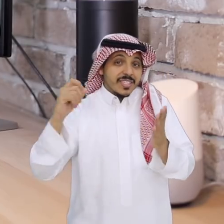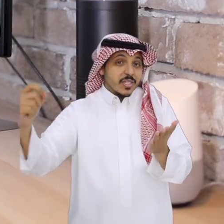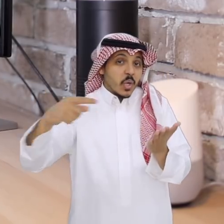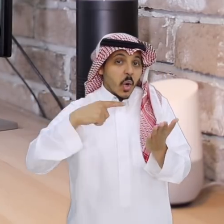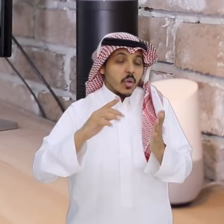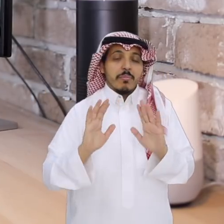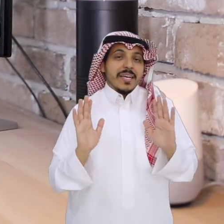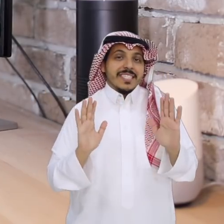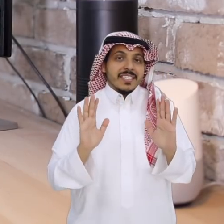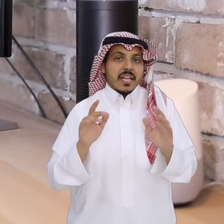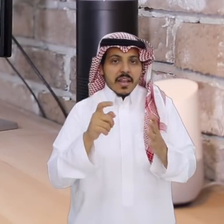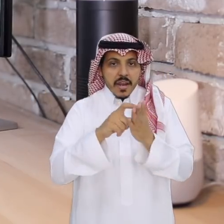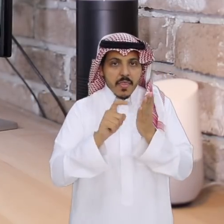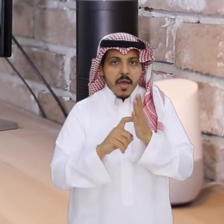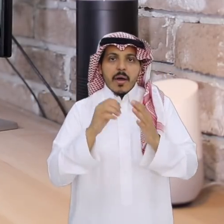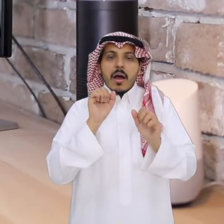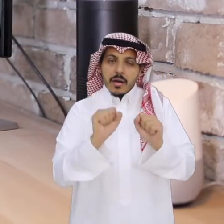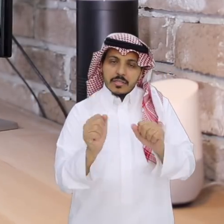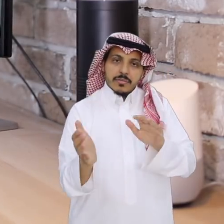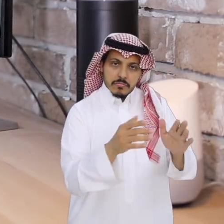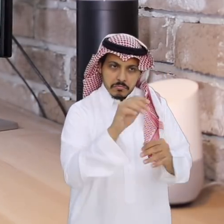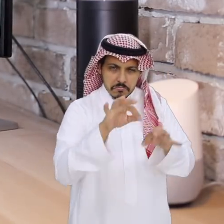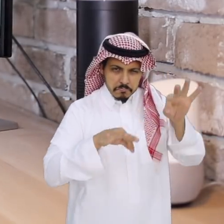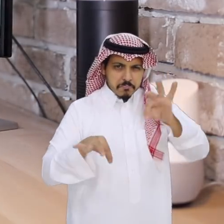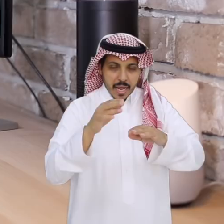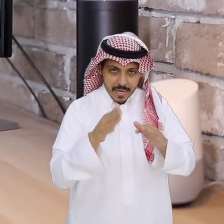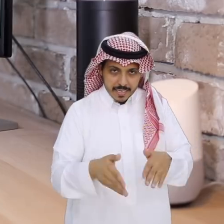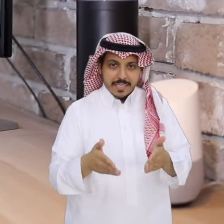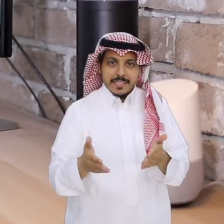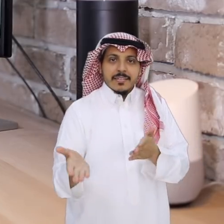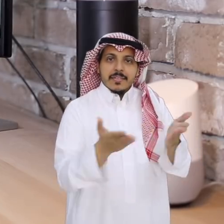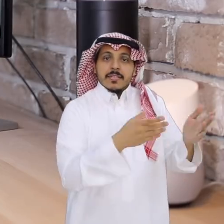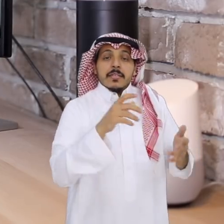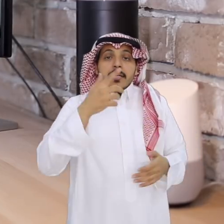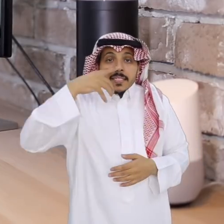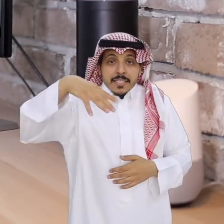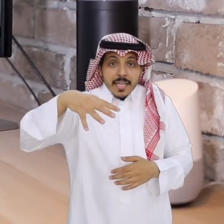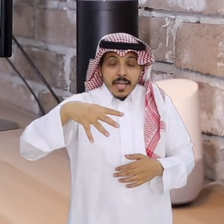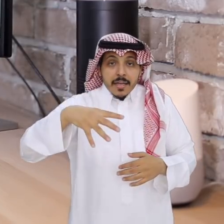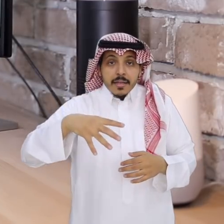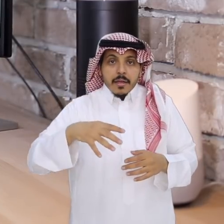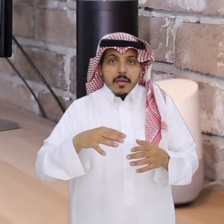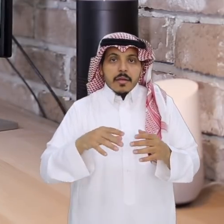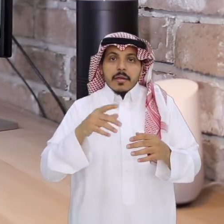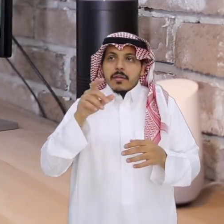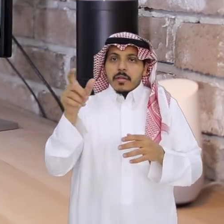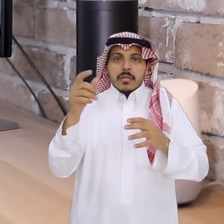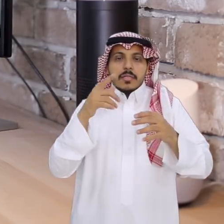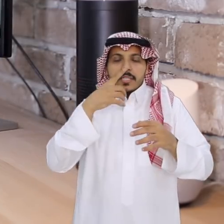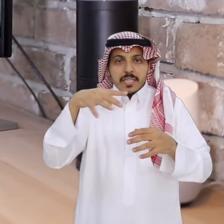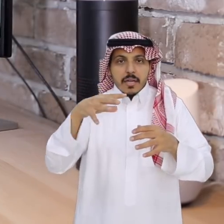From Duplex to Snapchat. They started to update the UI in USA.